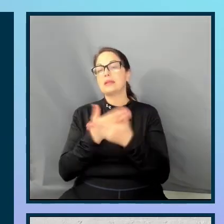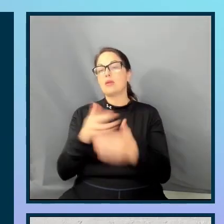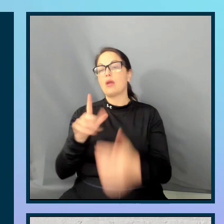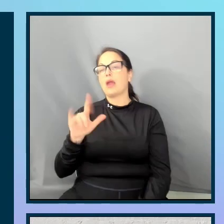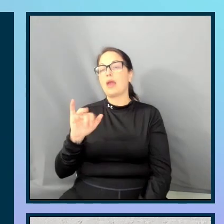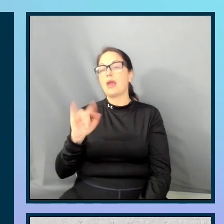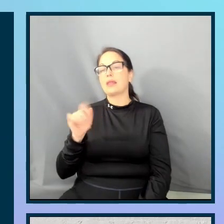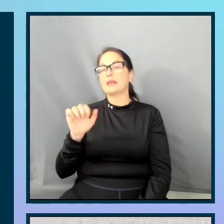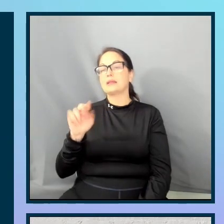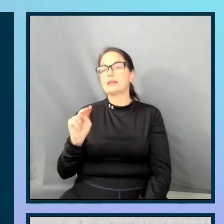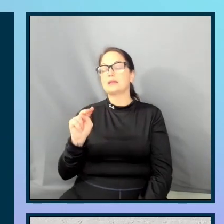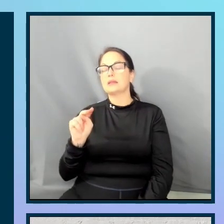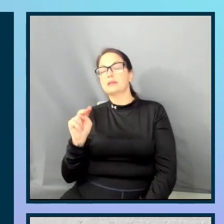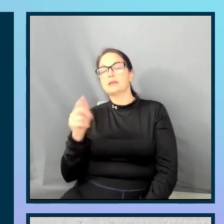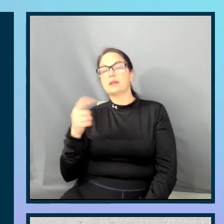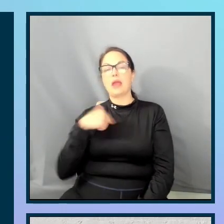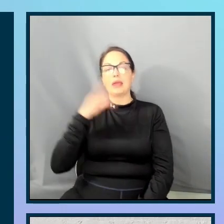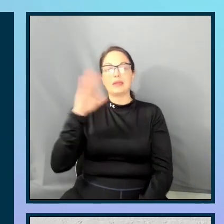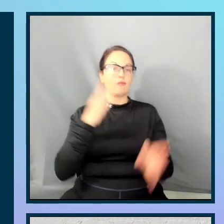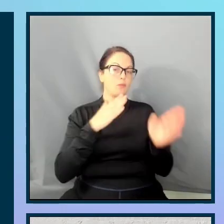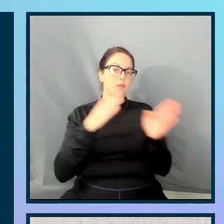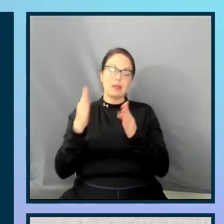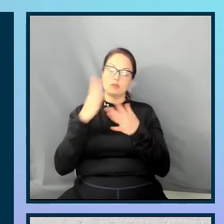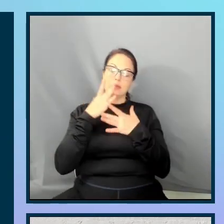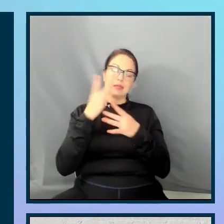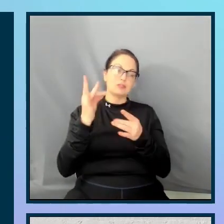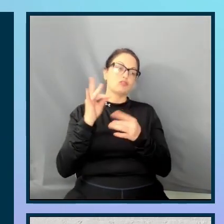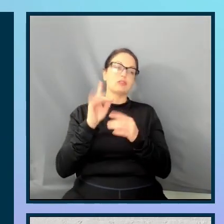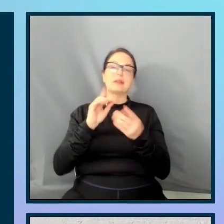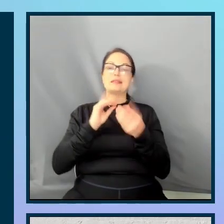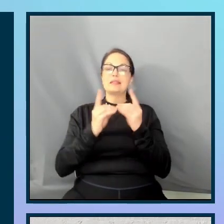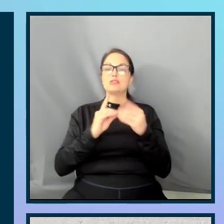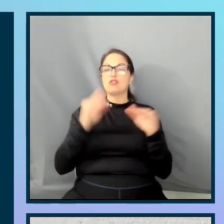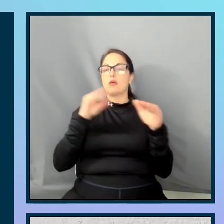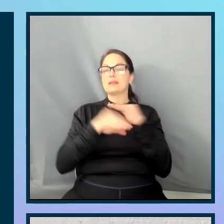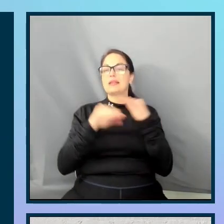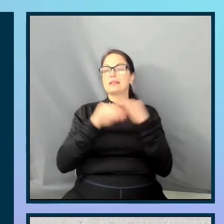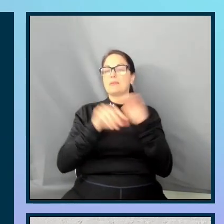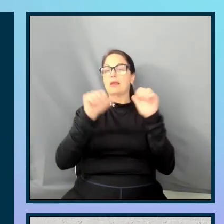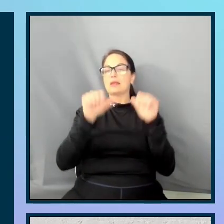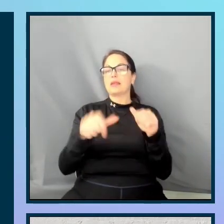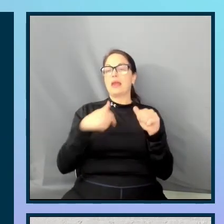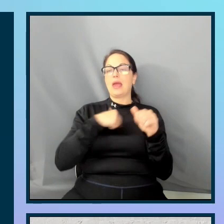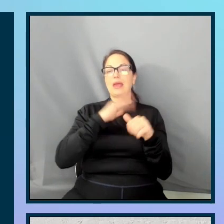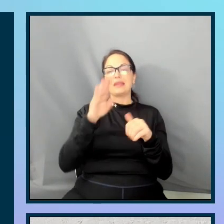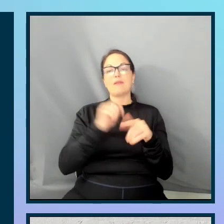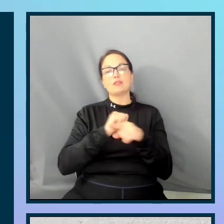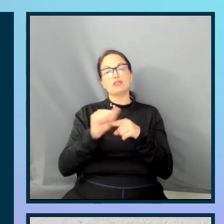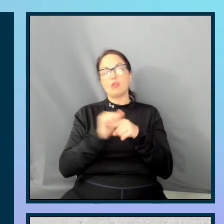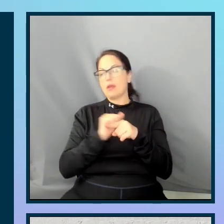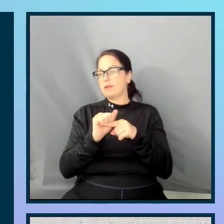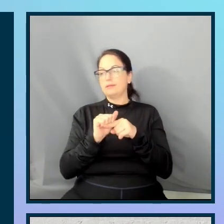I had never planned to be interested in digital accessibility. I had never trained in this space.